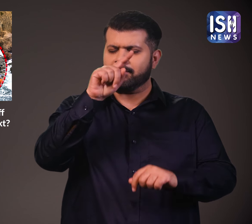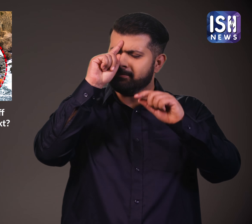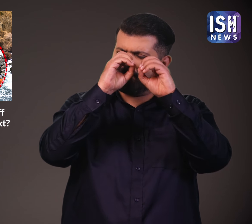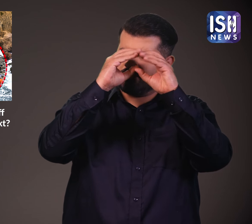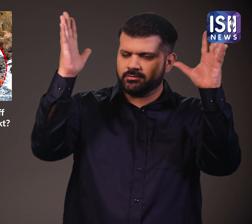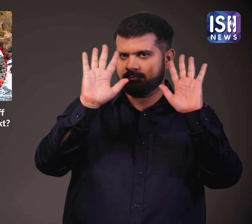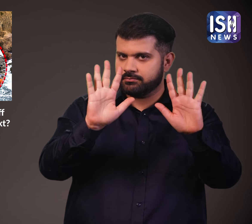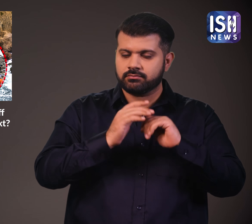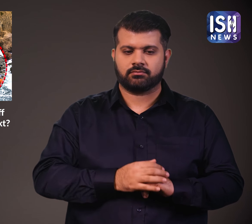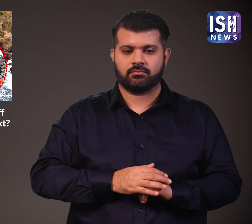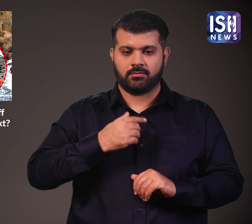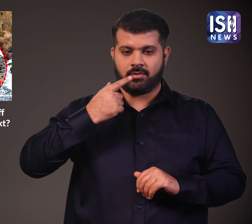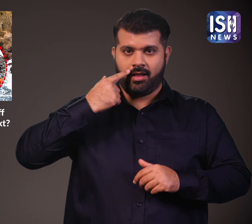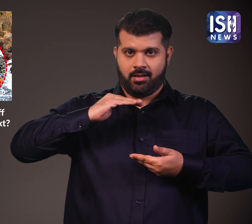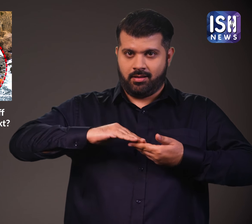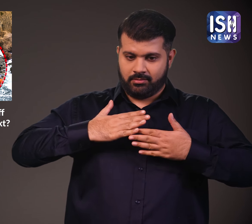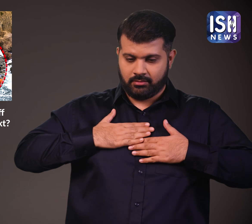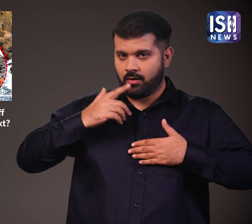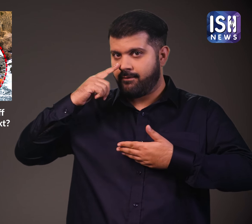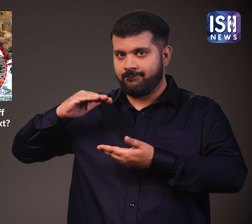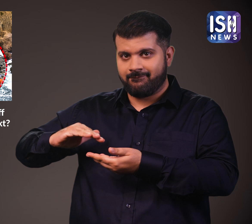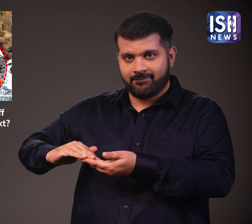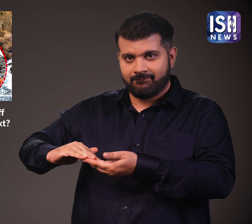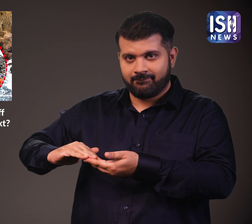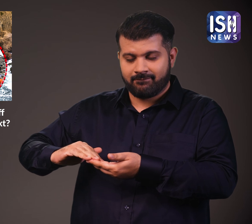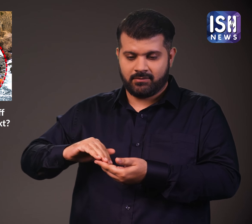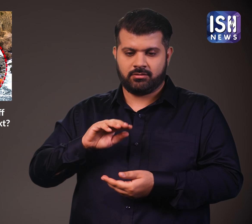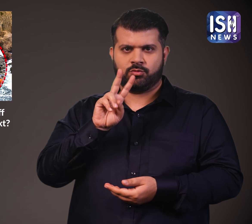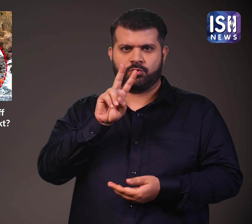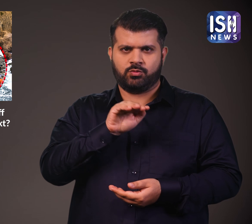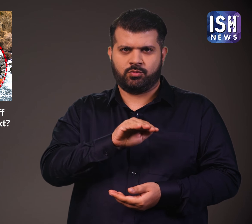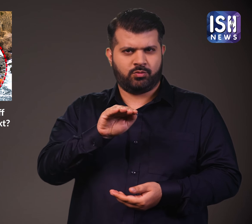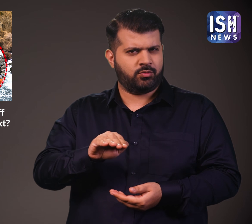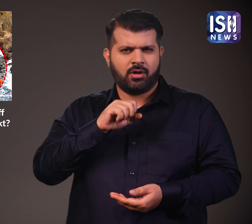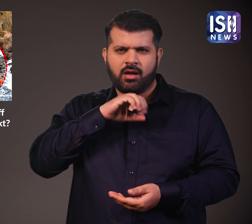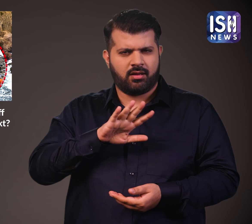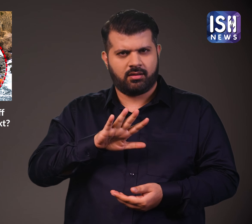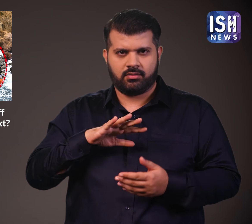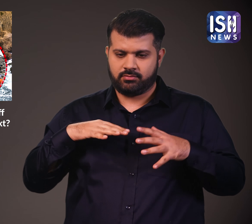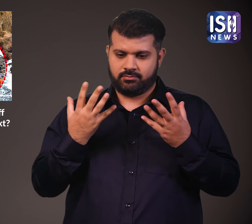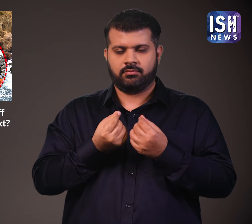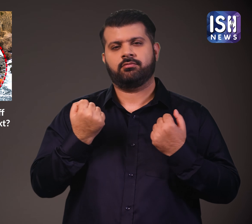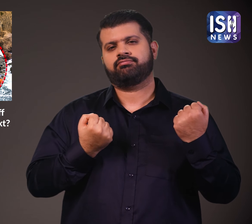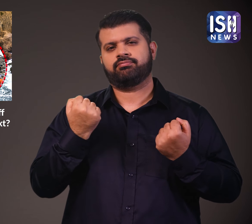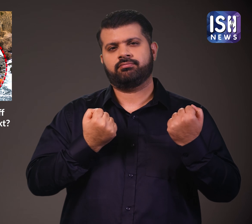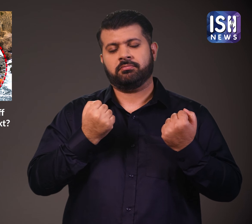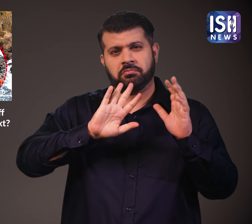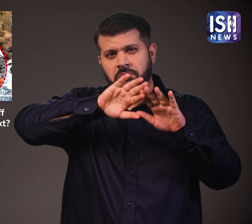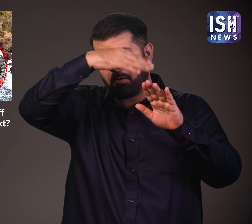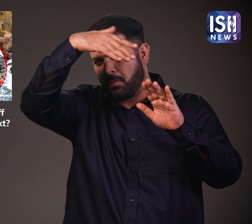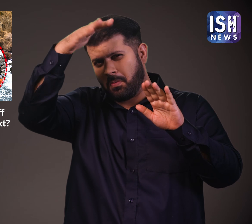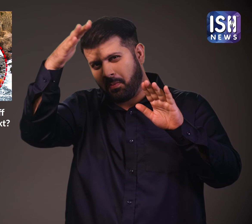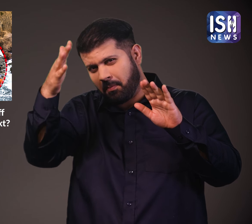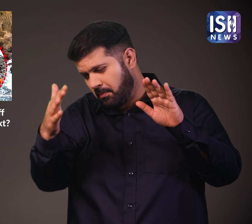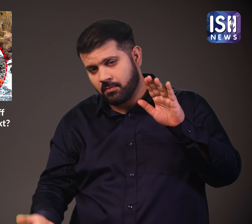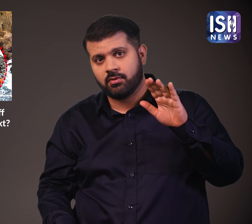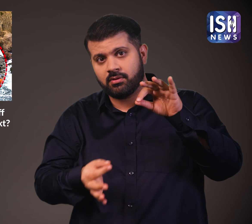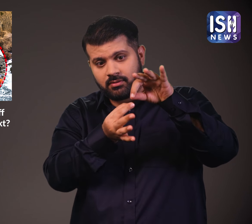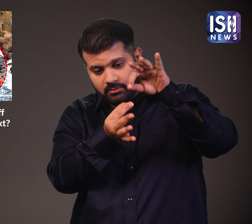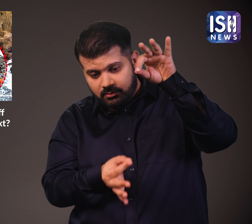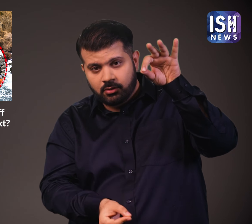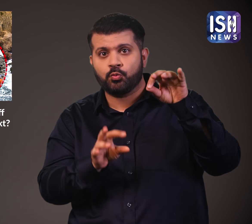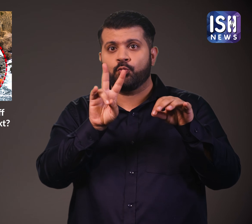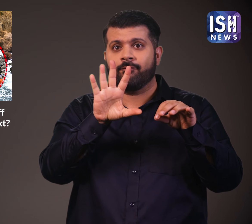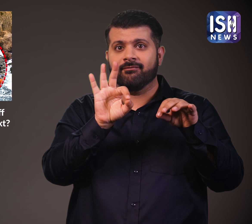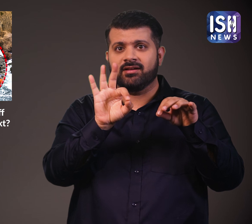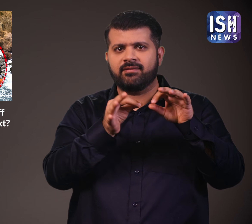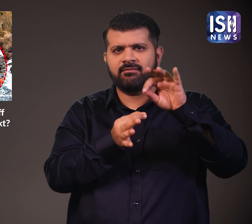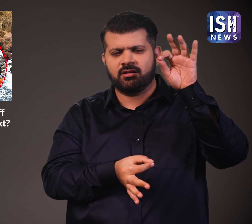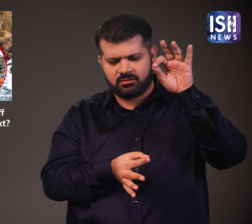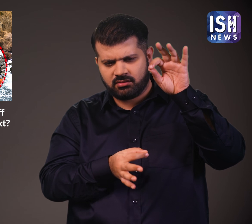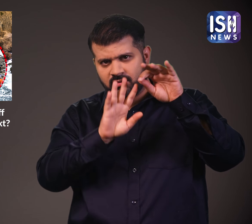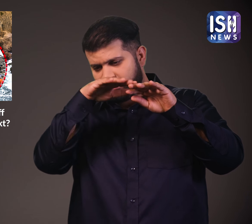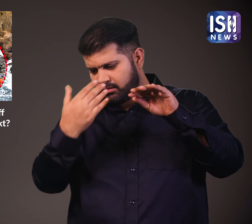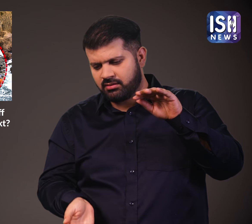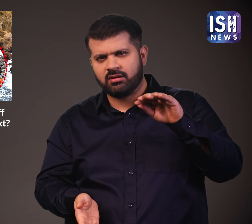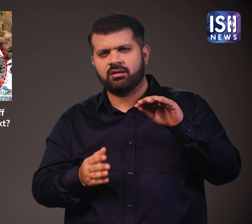Imagine a couple driving with their two young children and their car suddenly plunges off a 250-foot cliff.